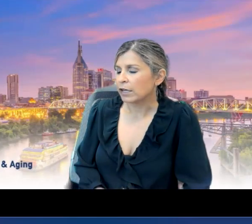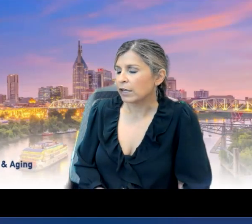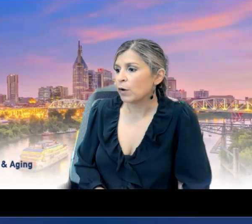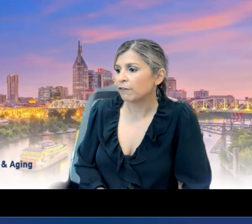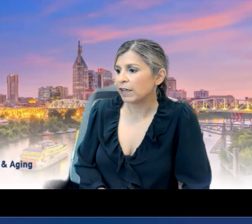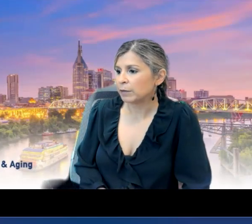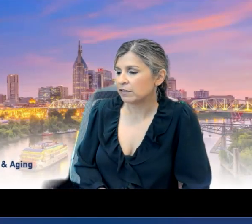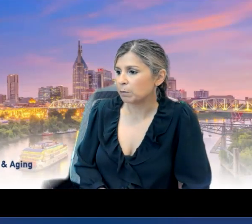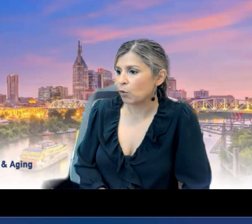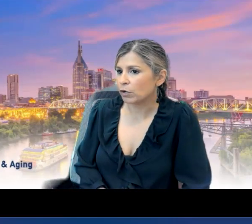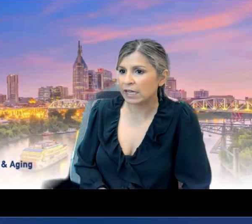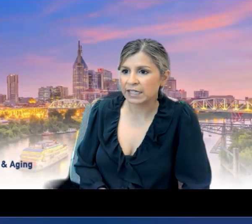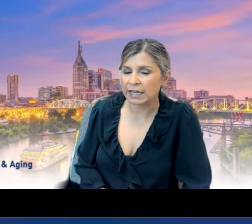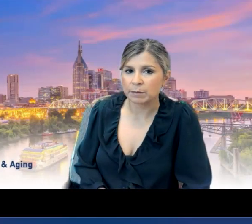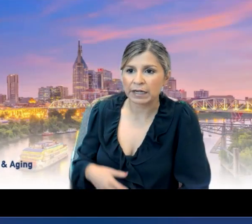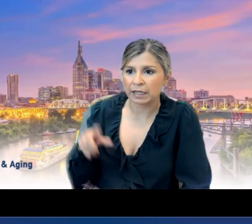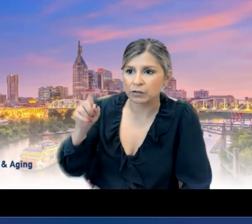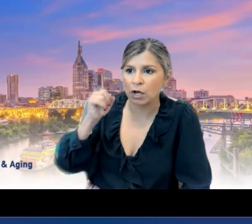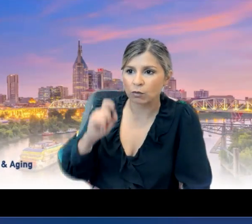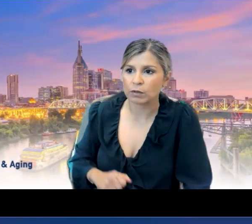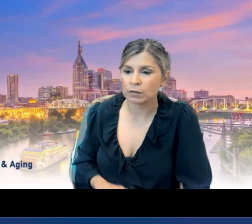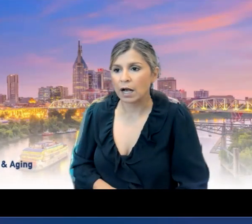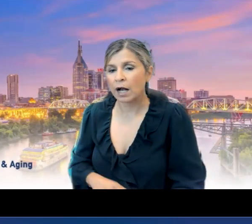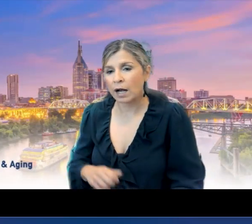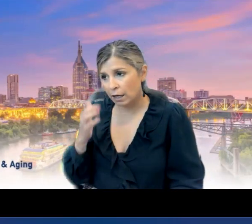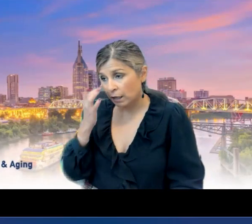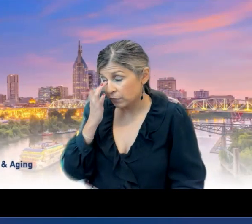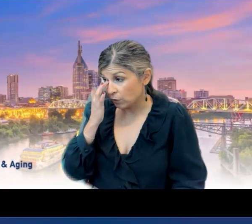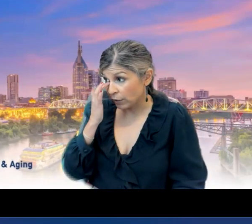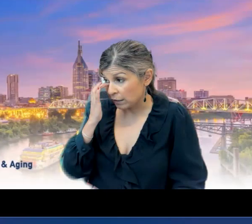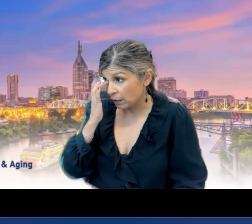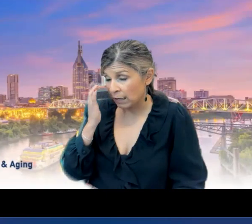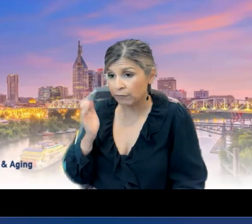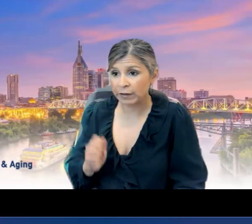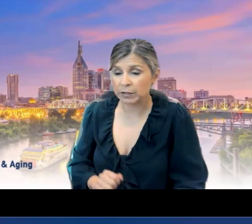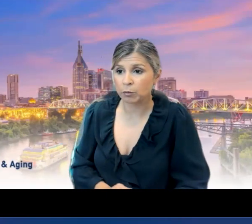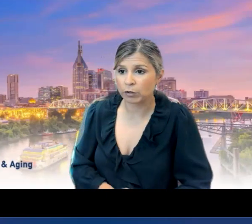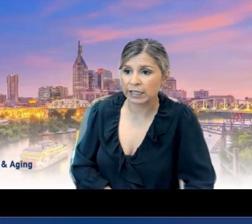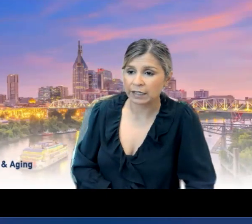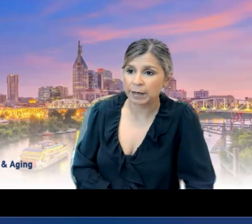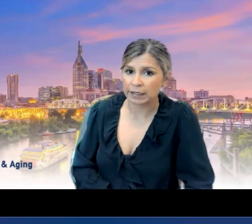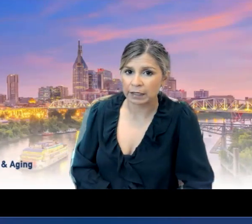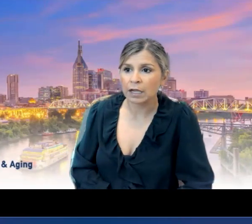Cara, can you have family support and Katie Beckett? No. So you cannot have family support in Katie Beckett.